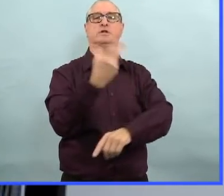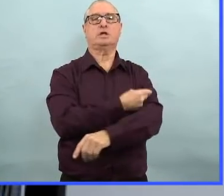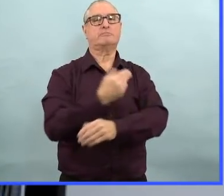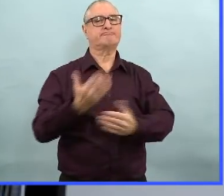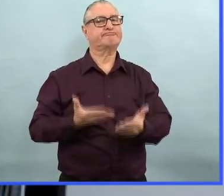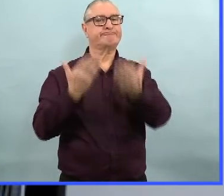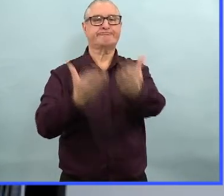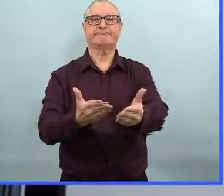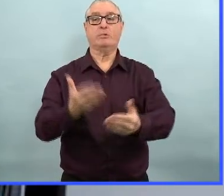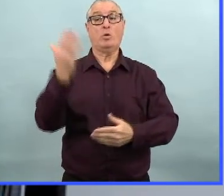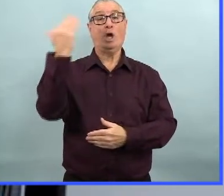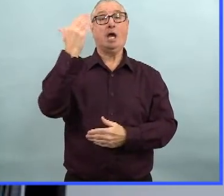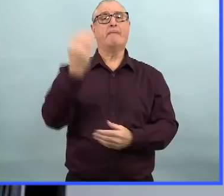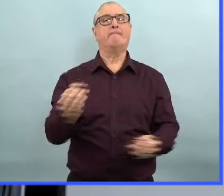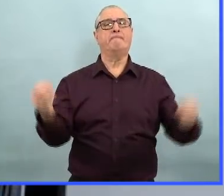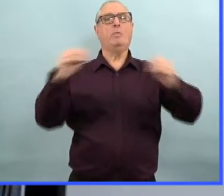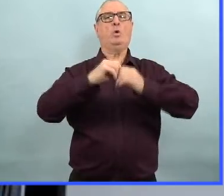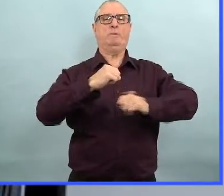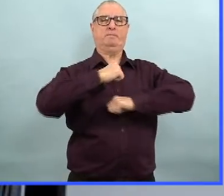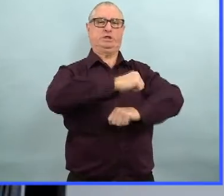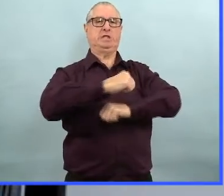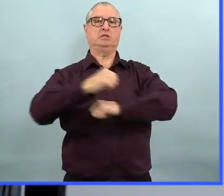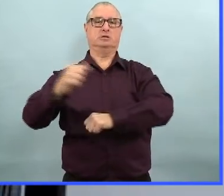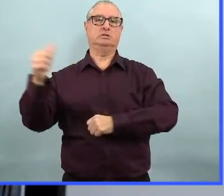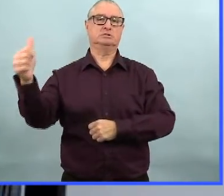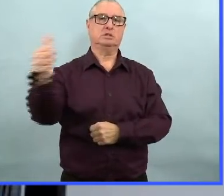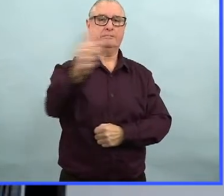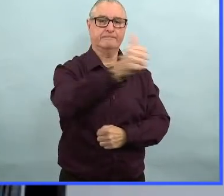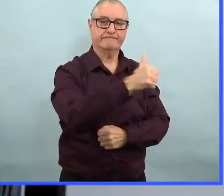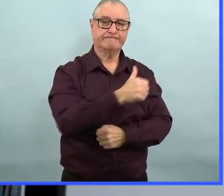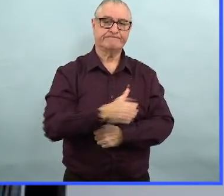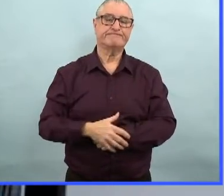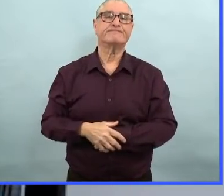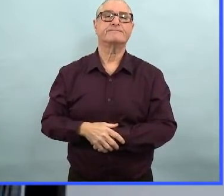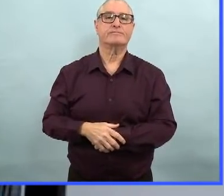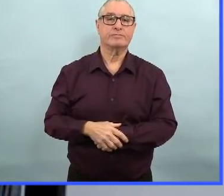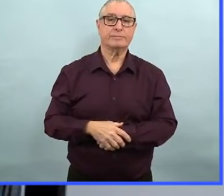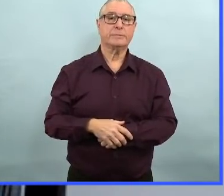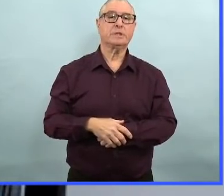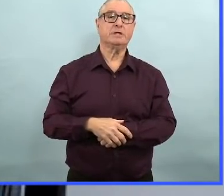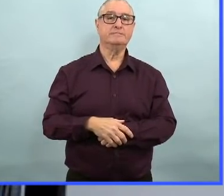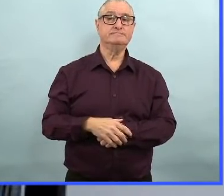you may be wondering how well the booster vaccine protects against new coronavirus variants